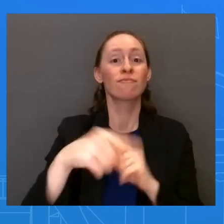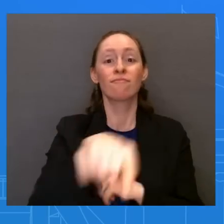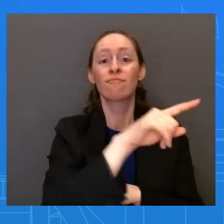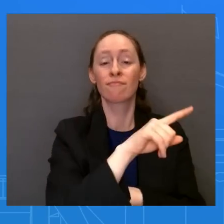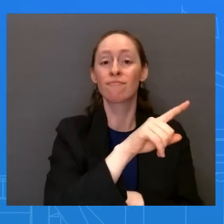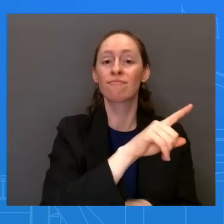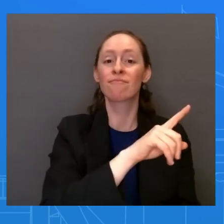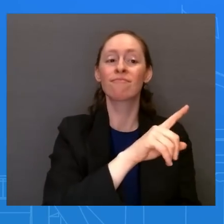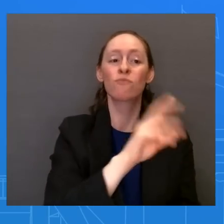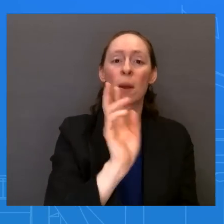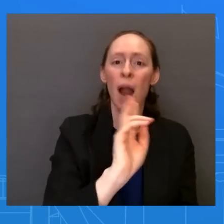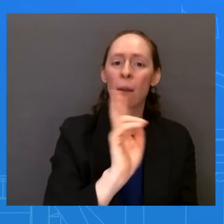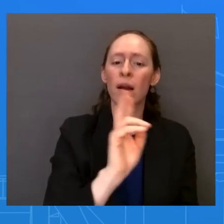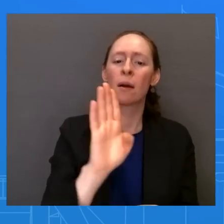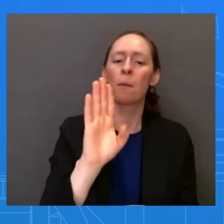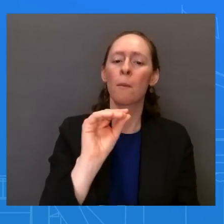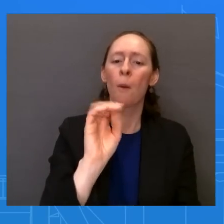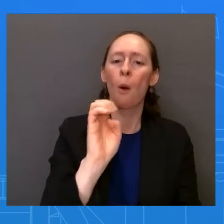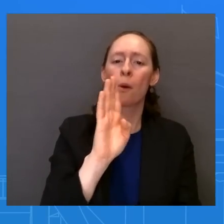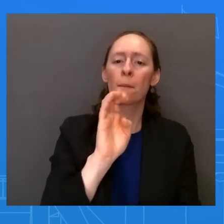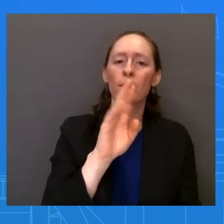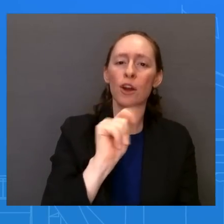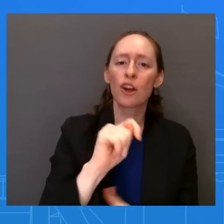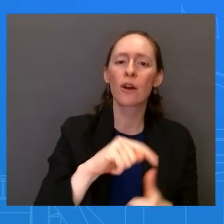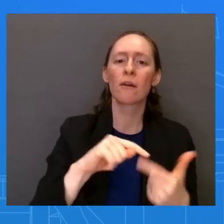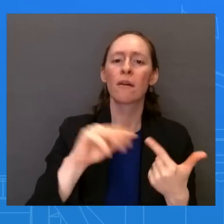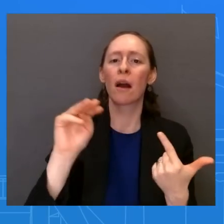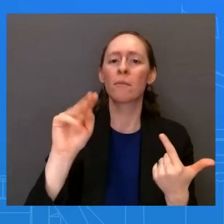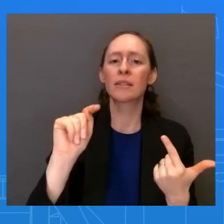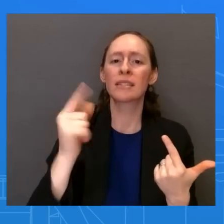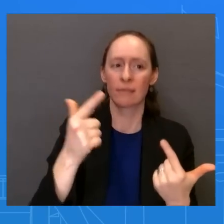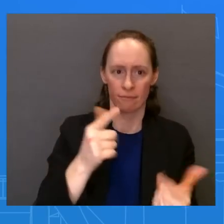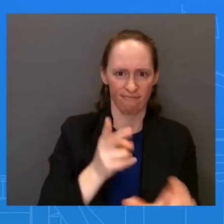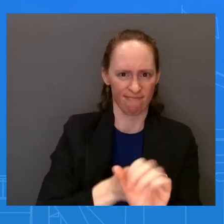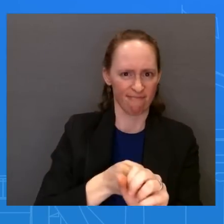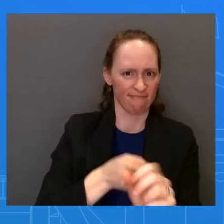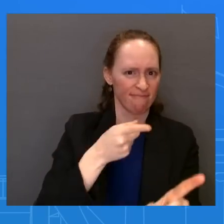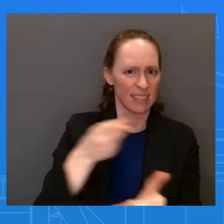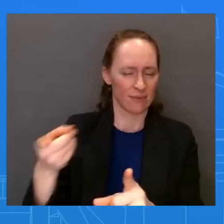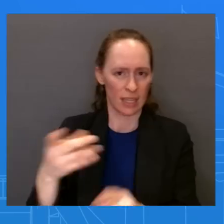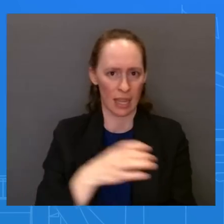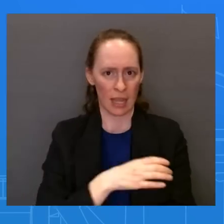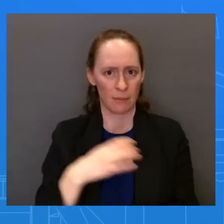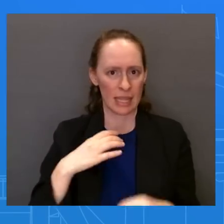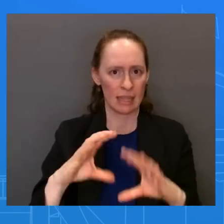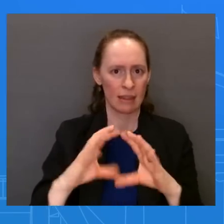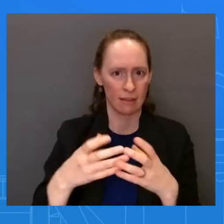The statement said, "…handing the keys of oversight to the most extreme MAGA members in the Republican caucus who promote violent rhetoric